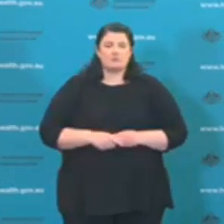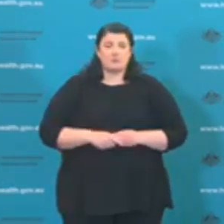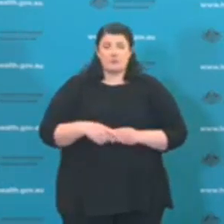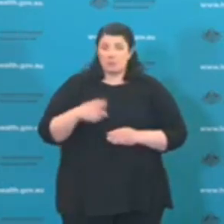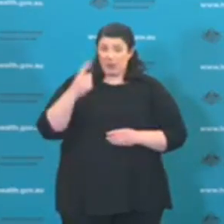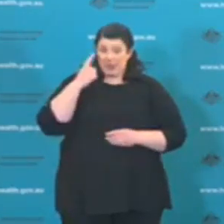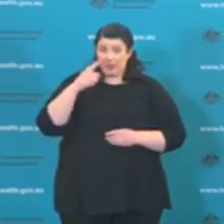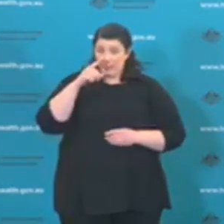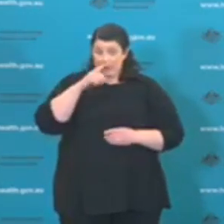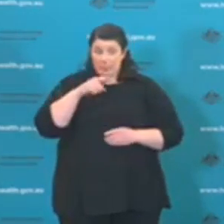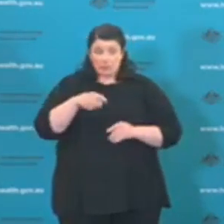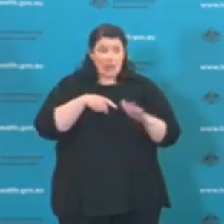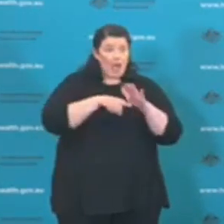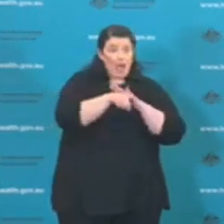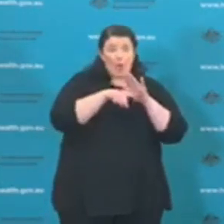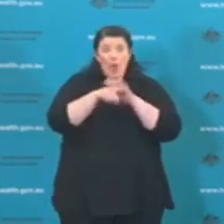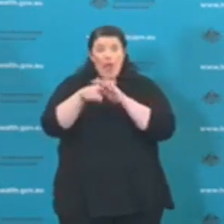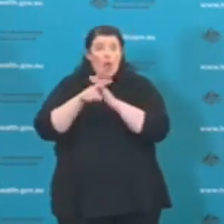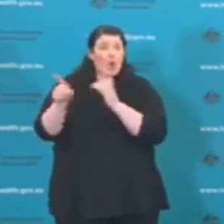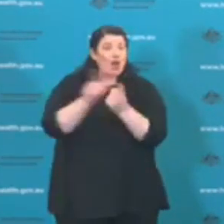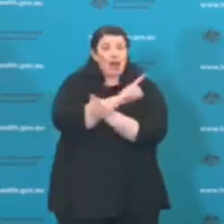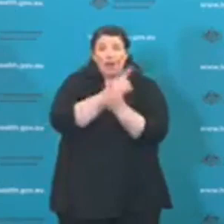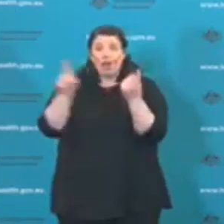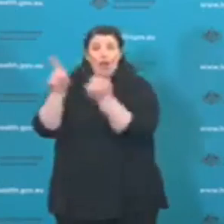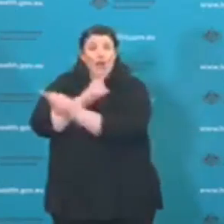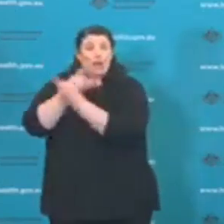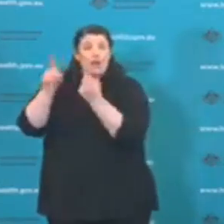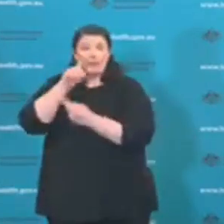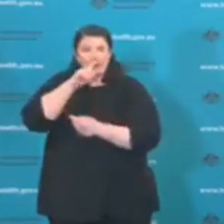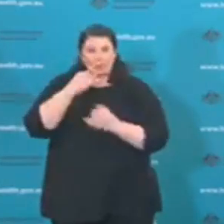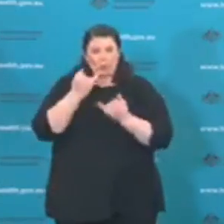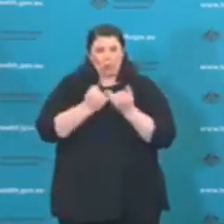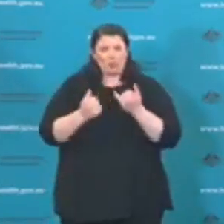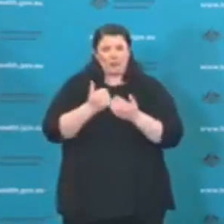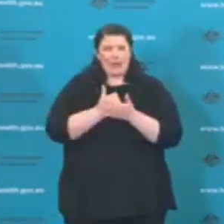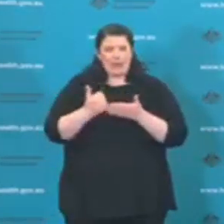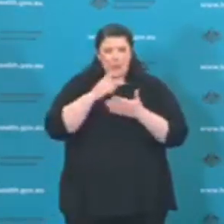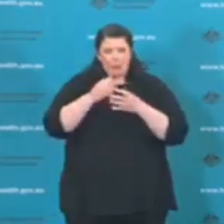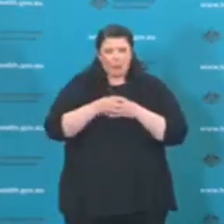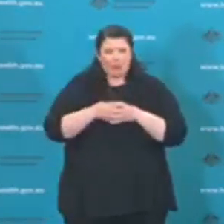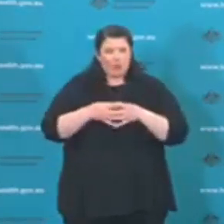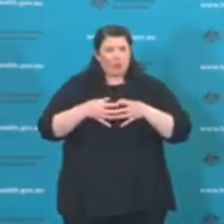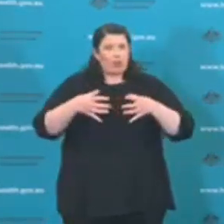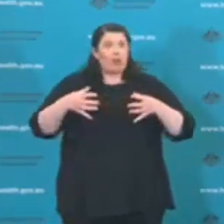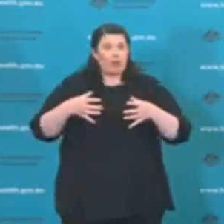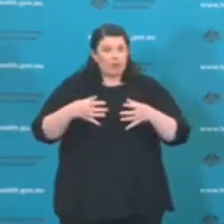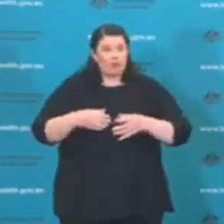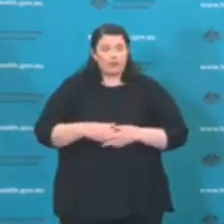opposed to those groups of people still returning from overseas? We are seeing small community clusters. We know we've